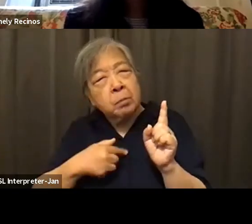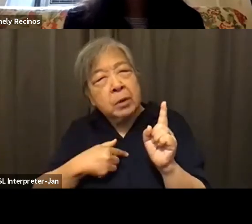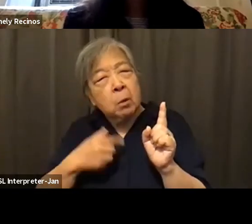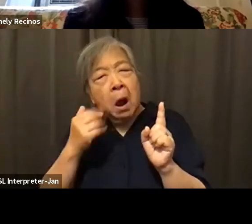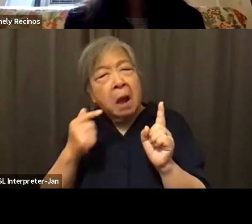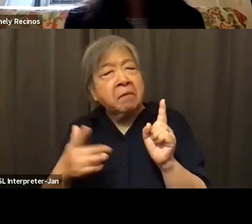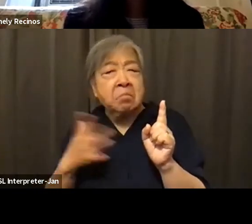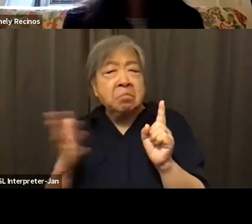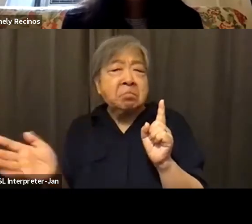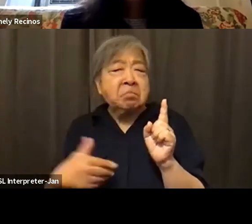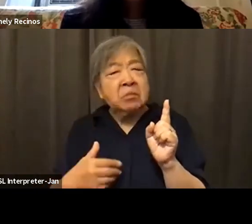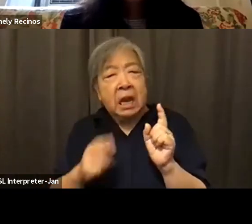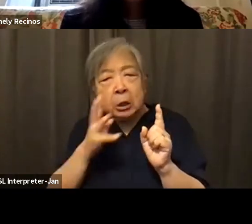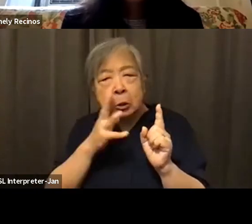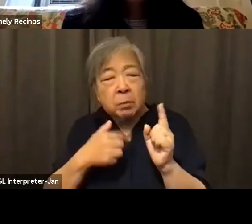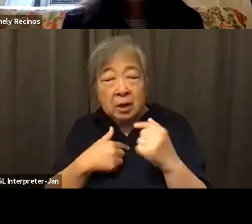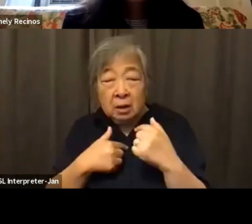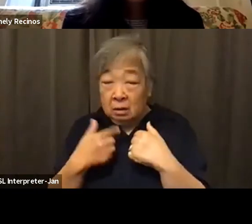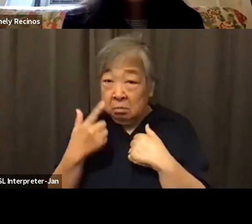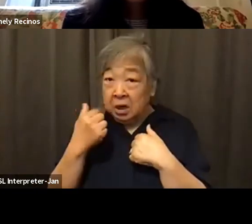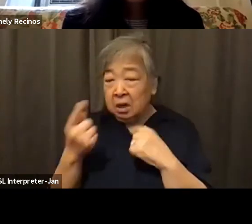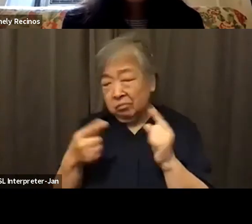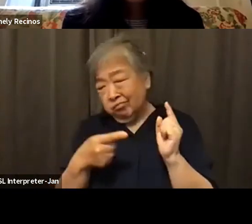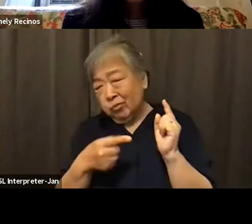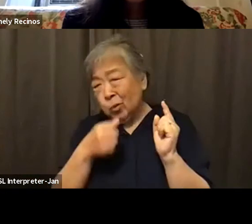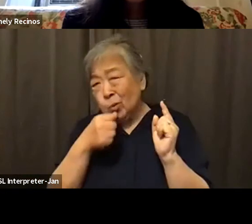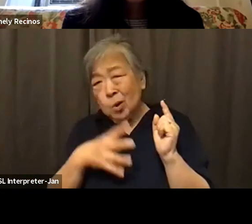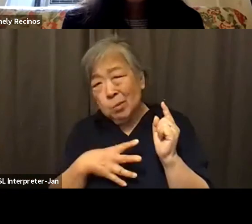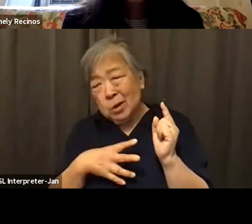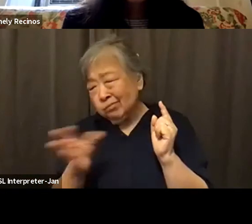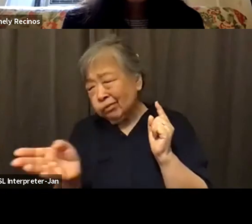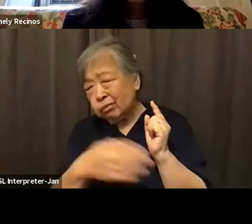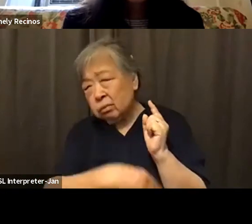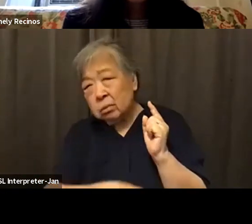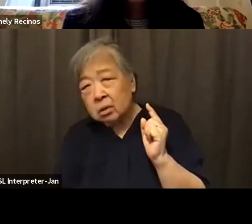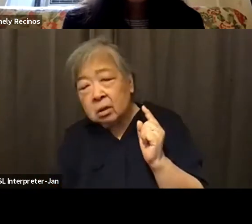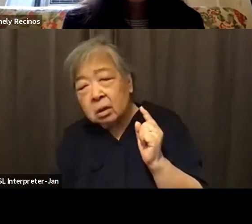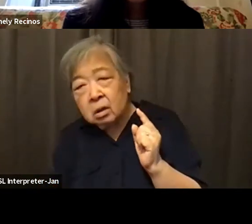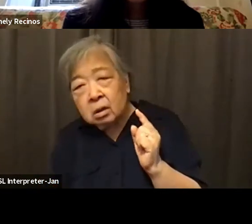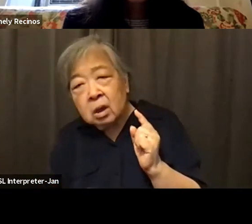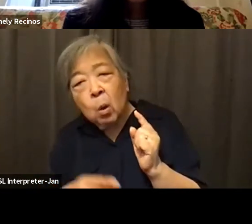Is it because I was a woman standing there so he felt that it was okay for him to do